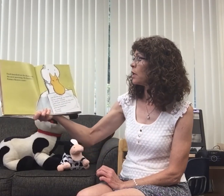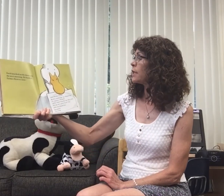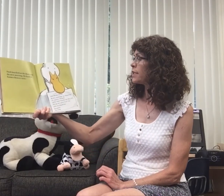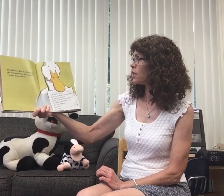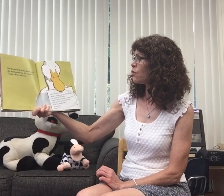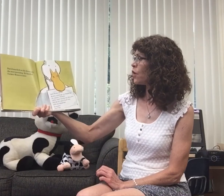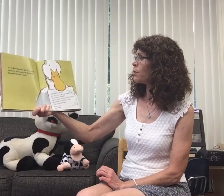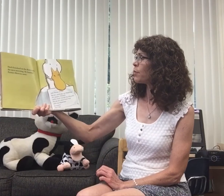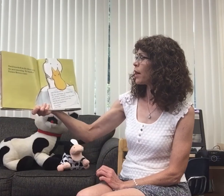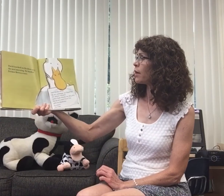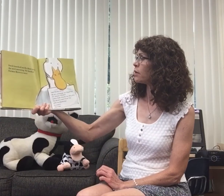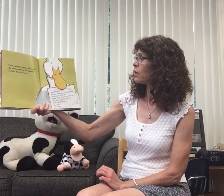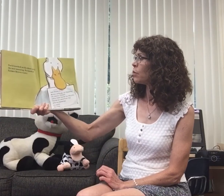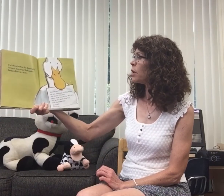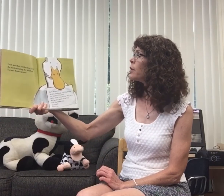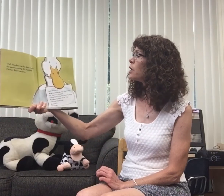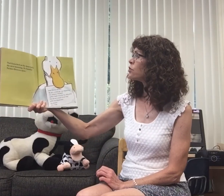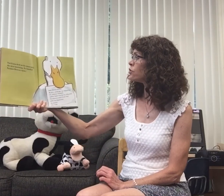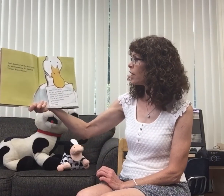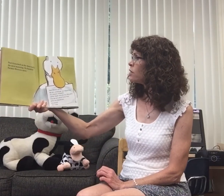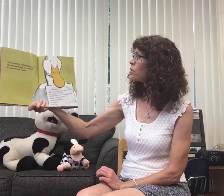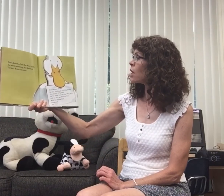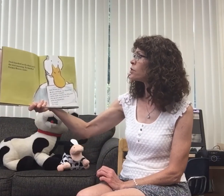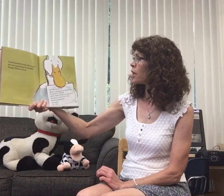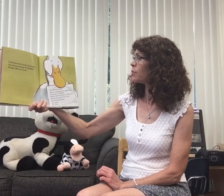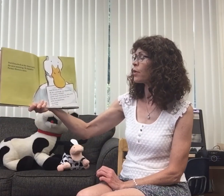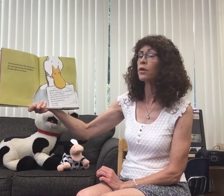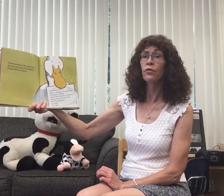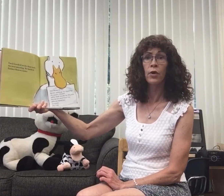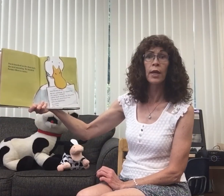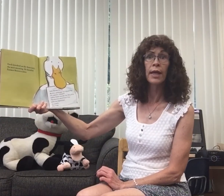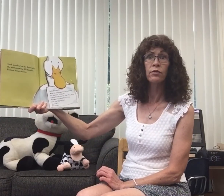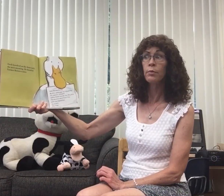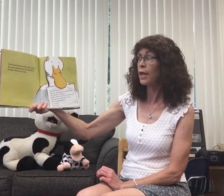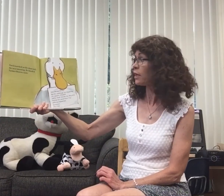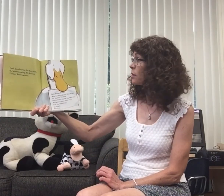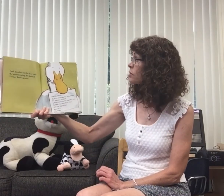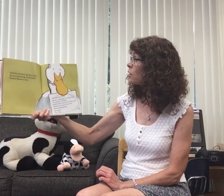"Dear Farmer Brown, we will exchange our typewriter for electric blankets.